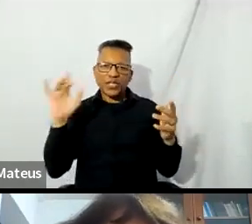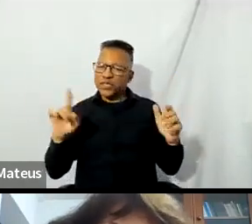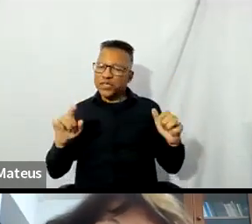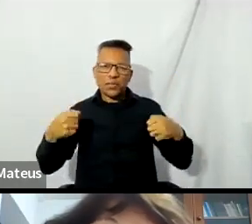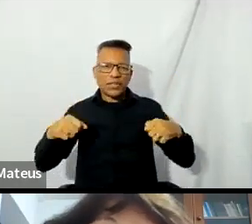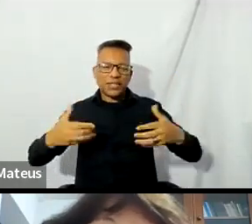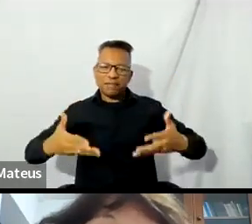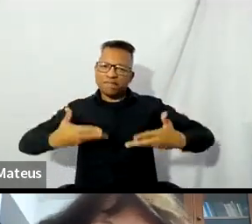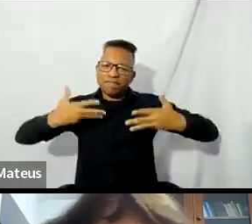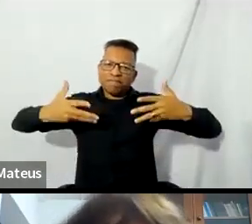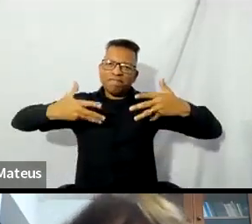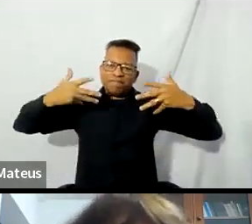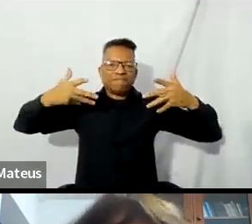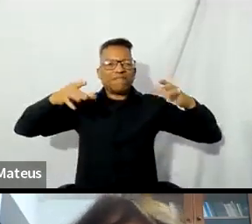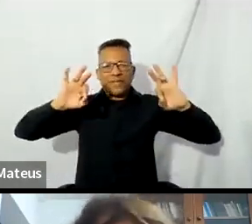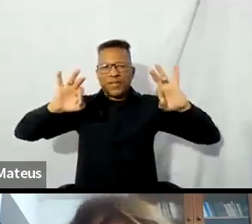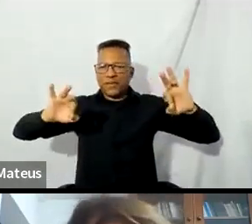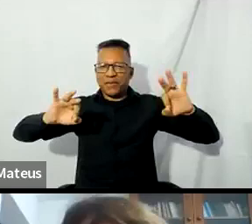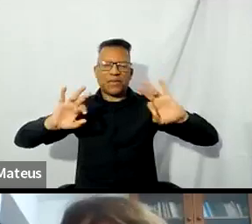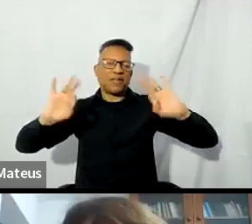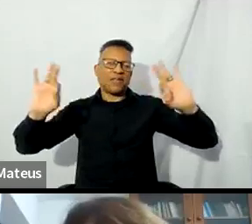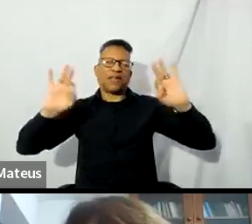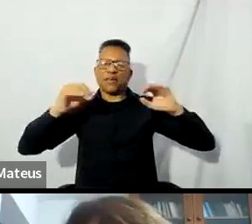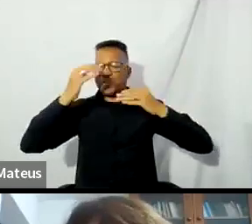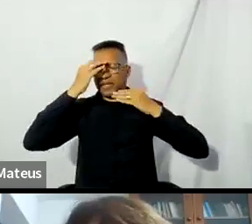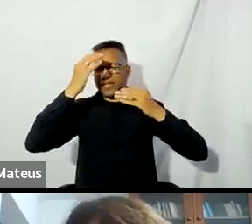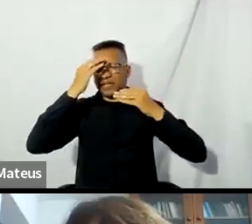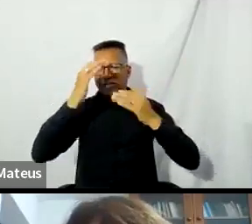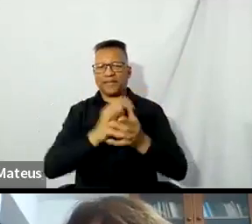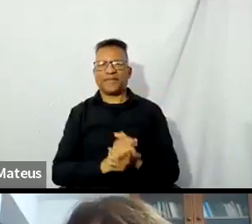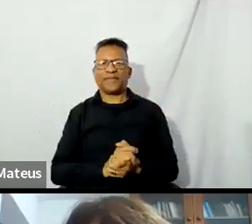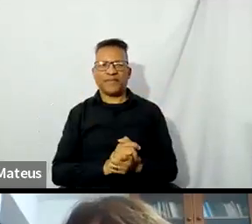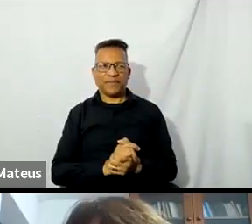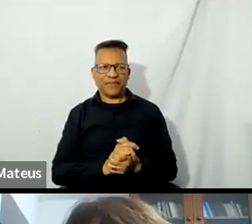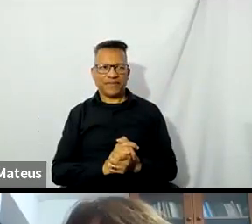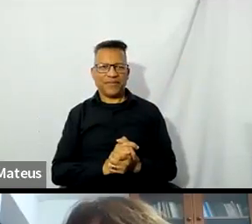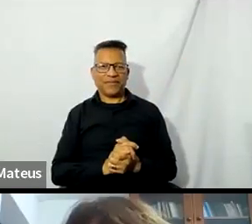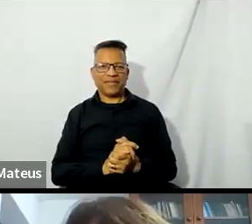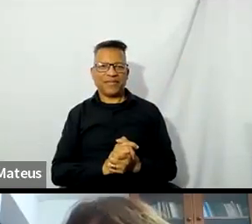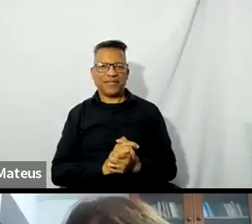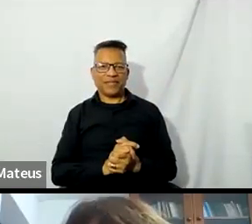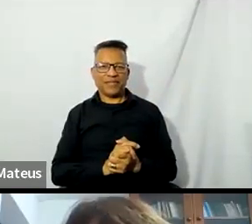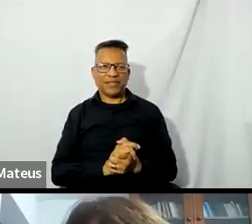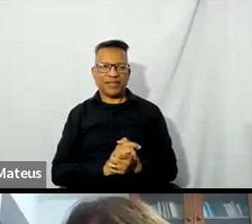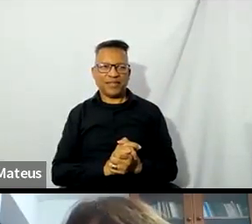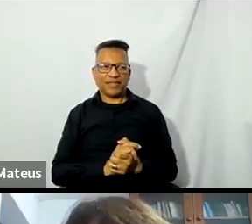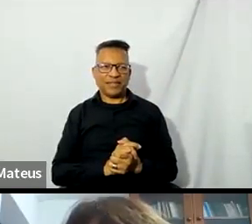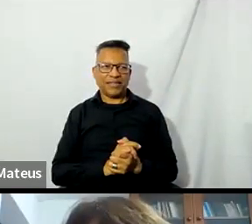moment we just need some encouragement, you know, right now. so now. So that was perfect. Thank you.